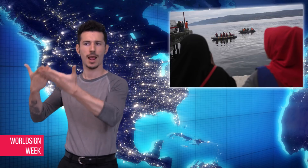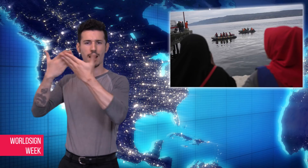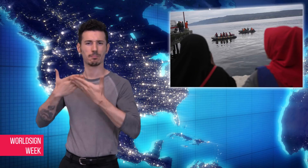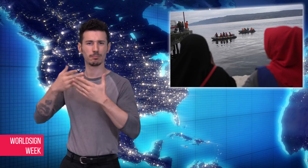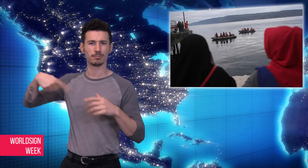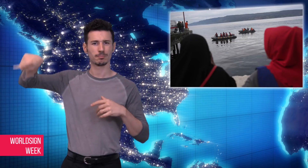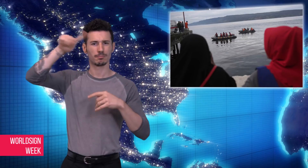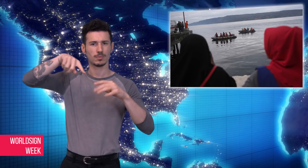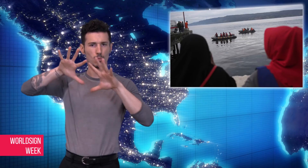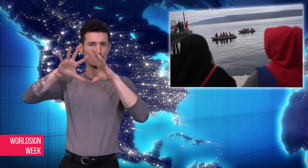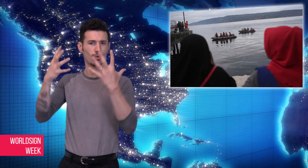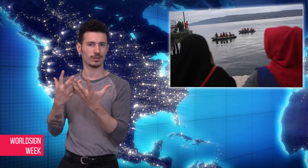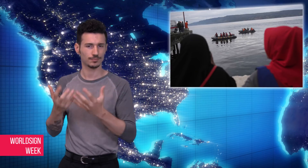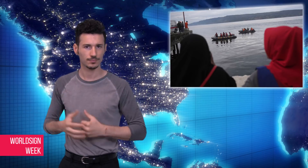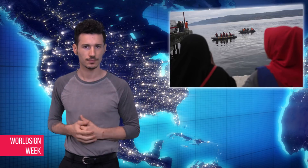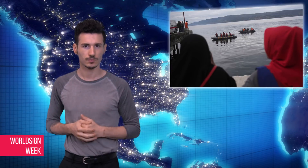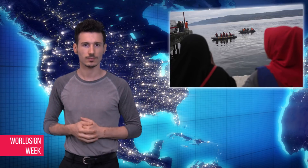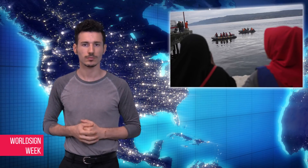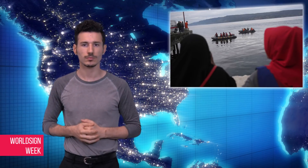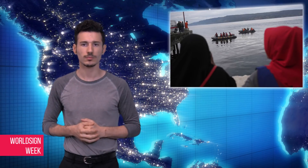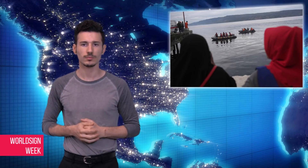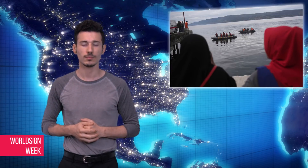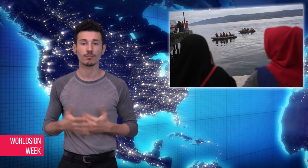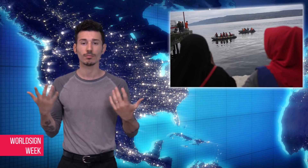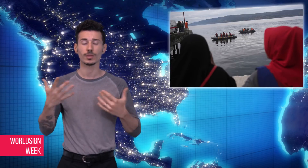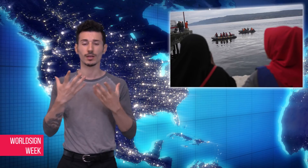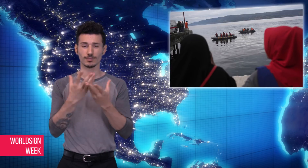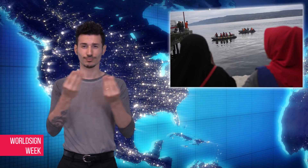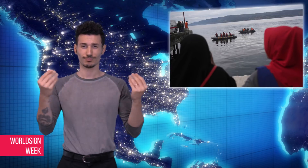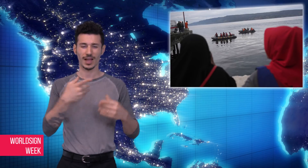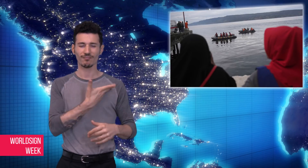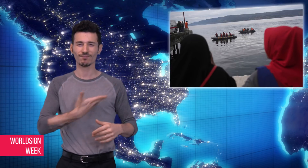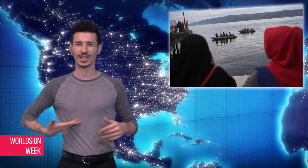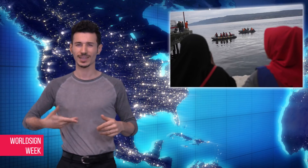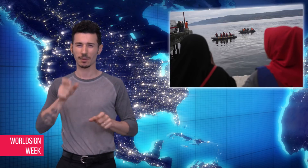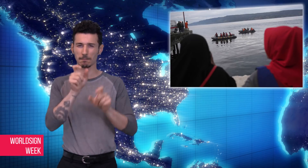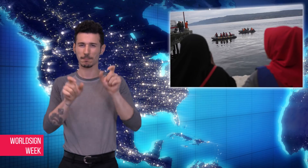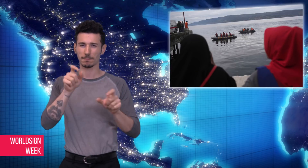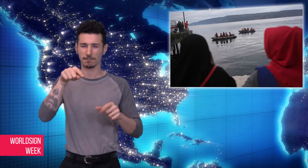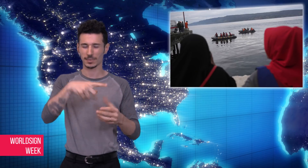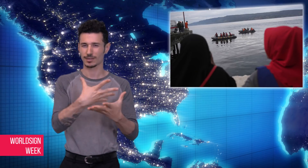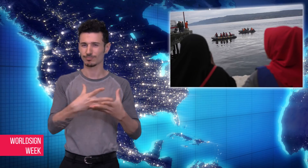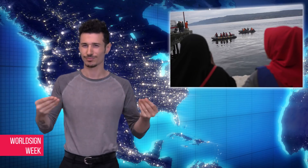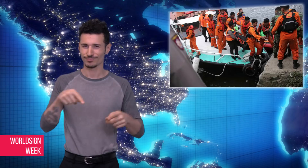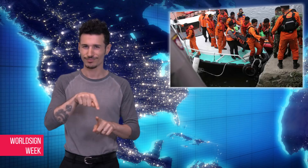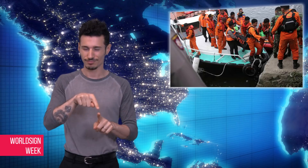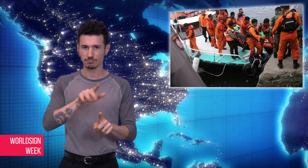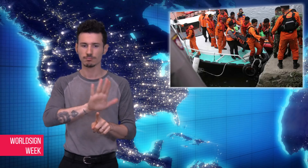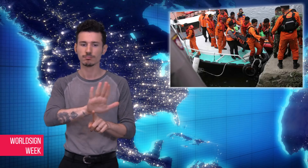international help. Hundreds of